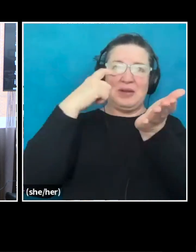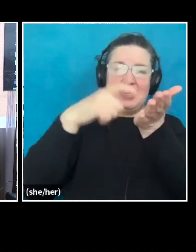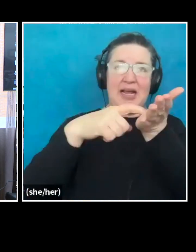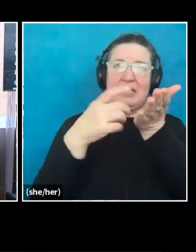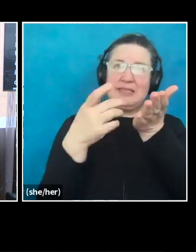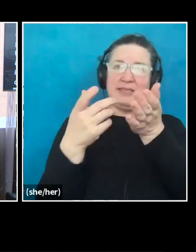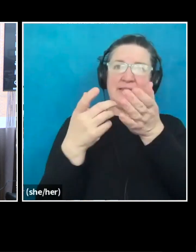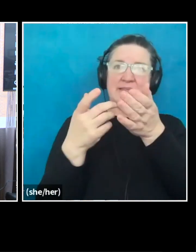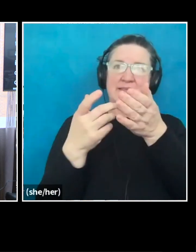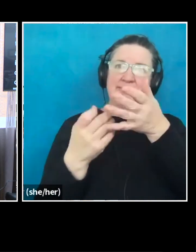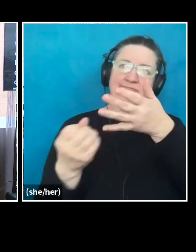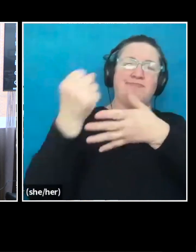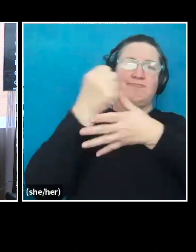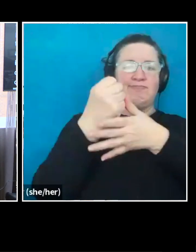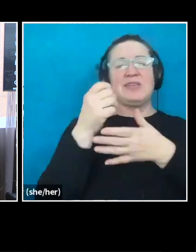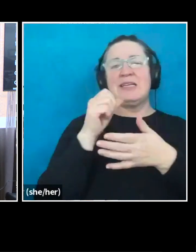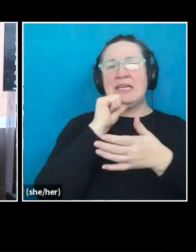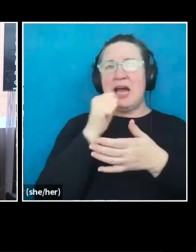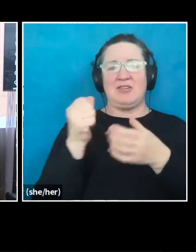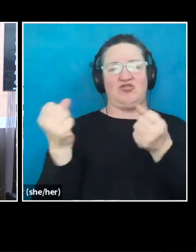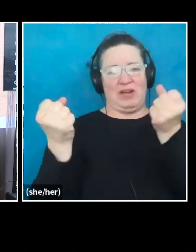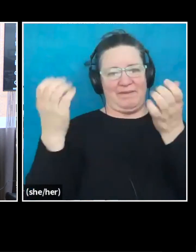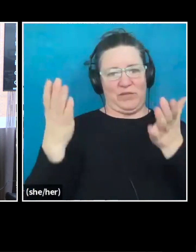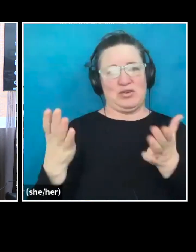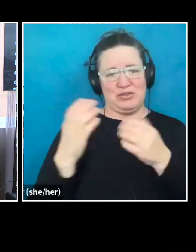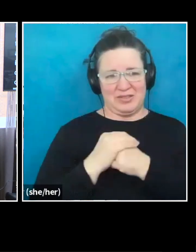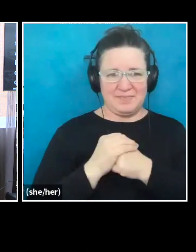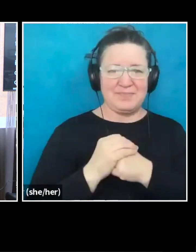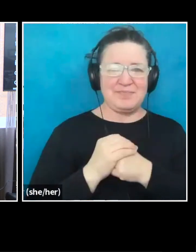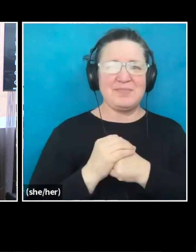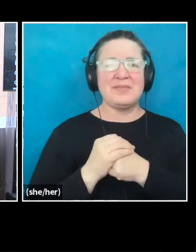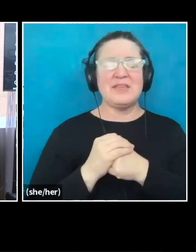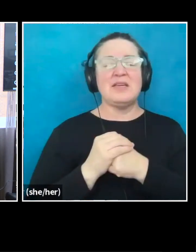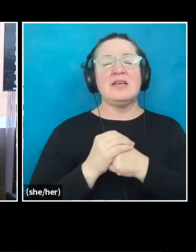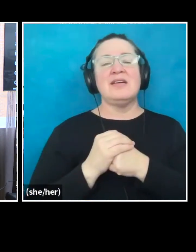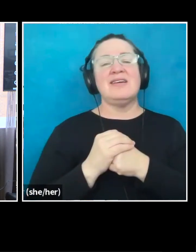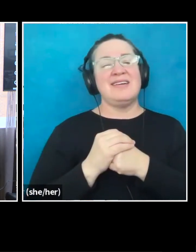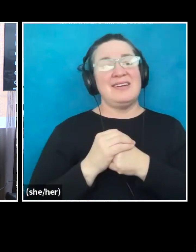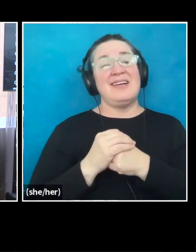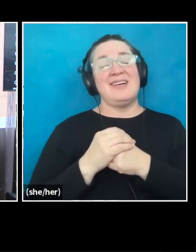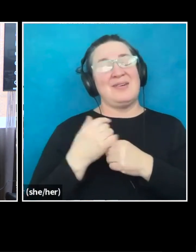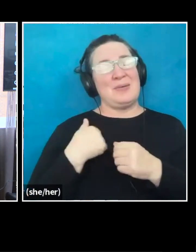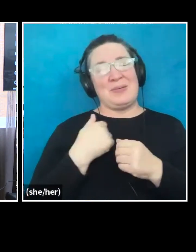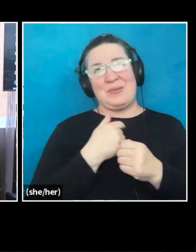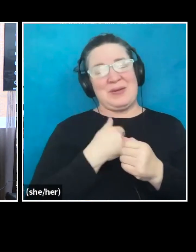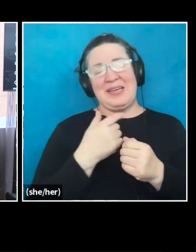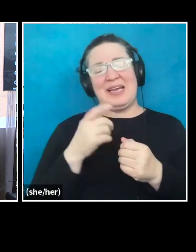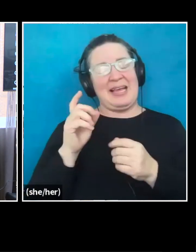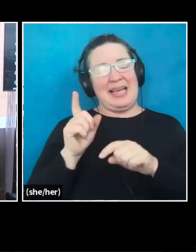And of course, this conversation would not be complete without our next speaker. Anytime I bring